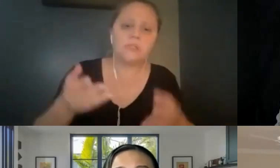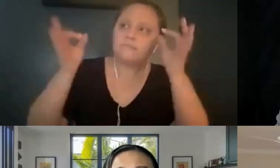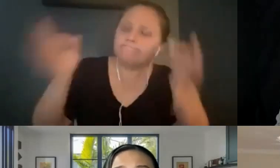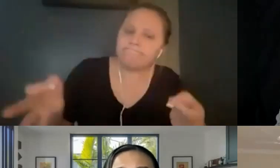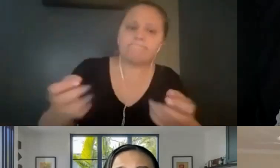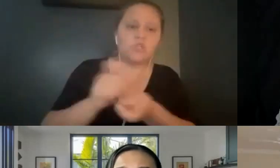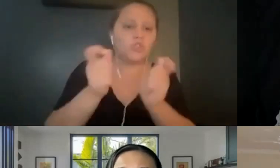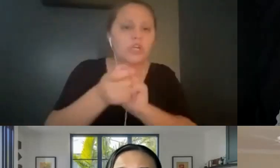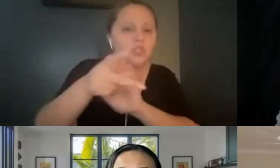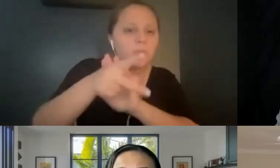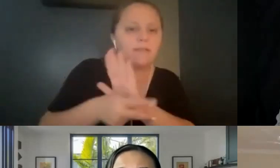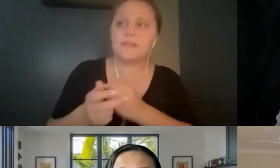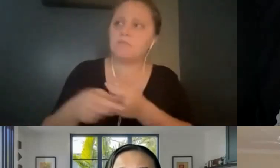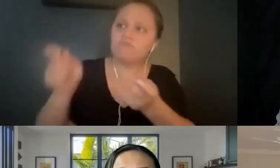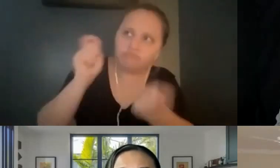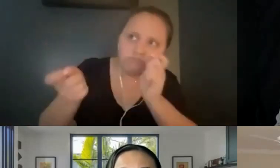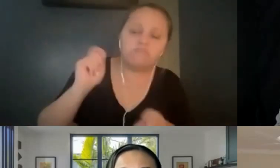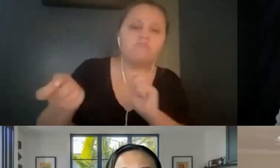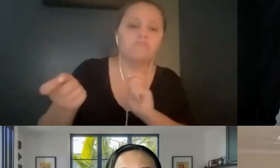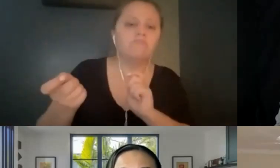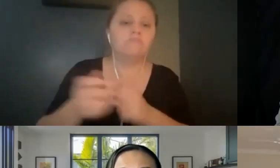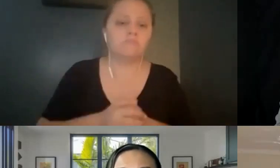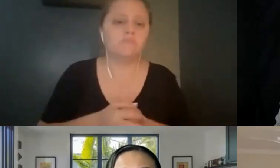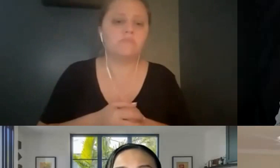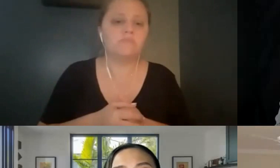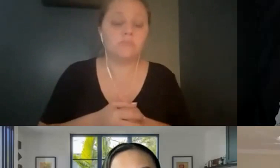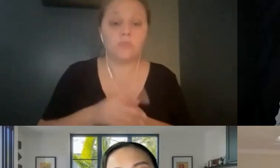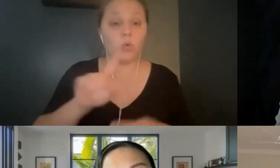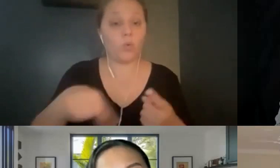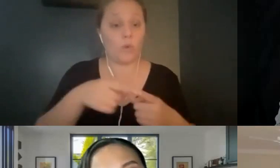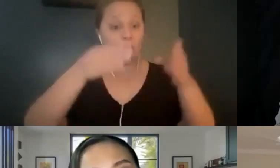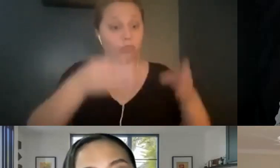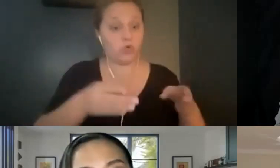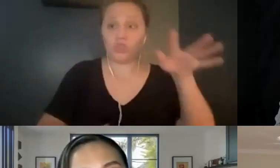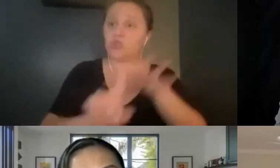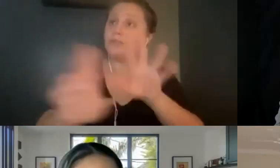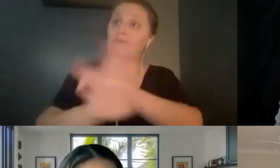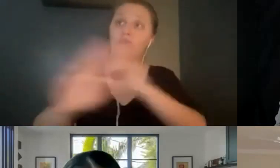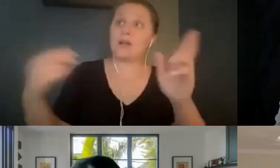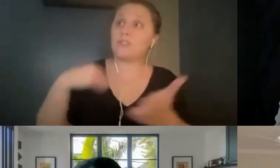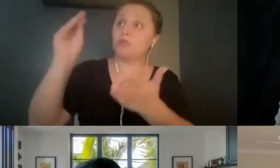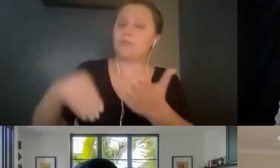things slightly, and that way when the individual shows up to apply for the position, you've got it all ready.